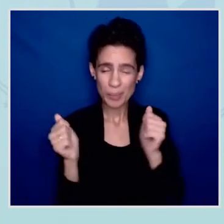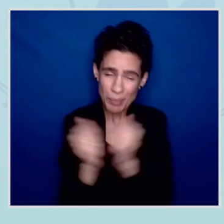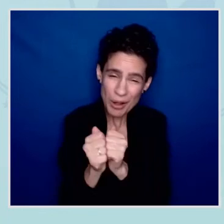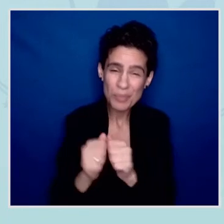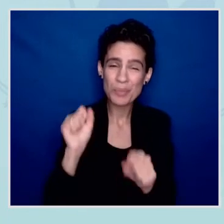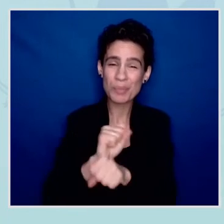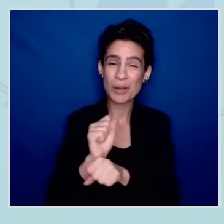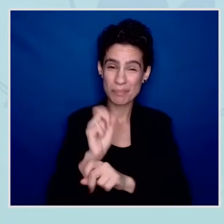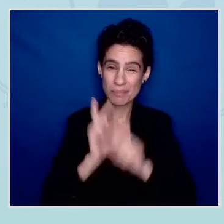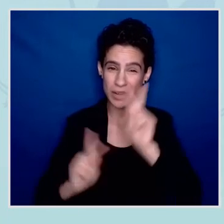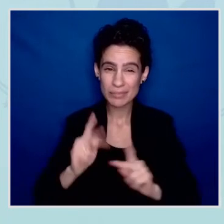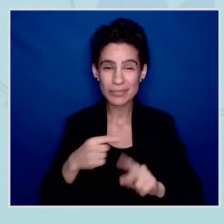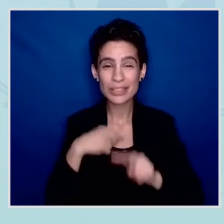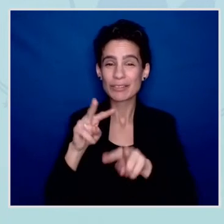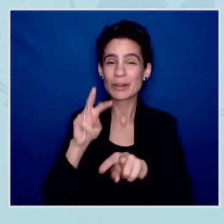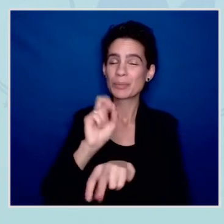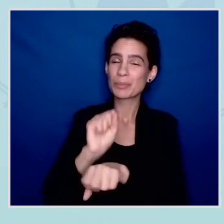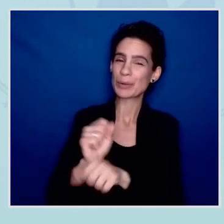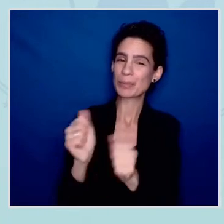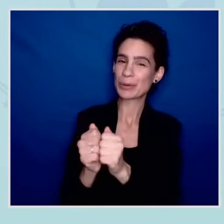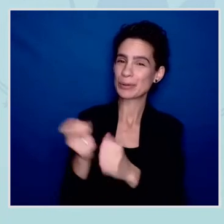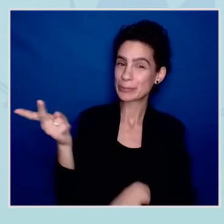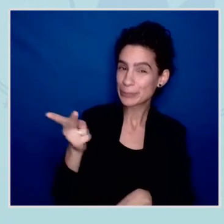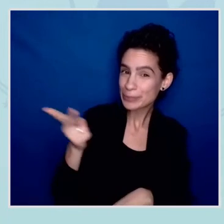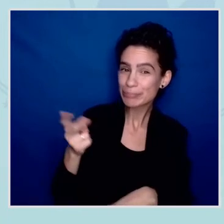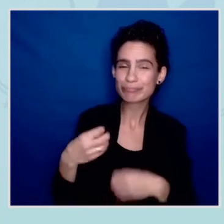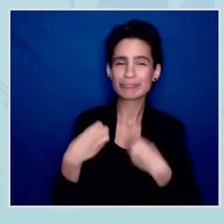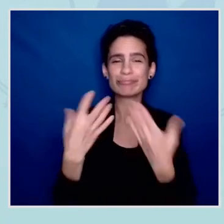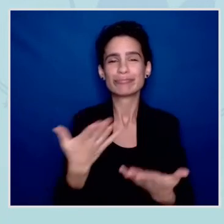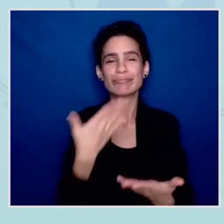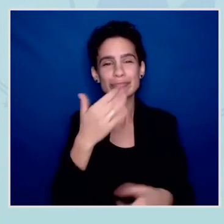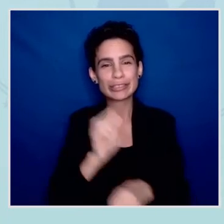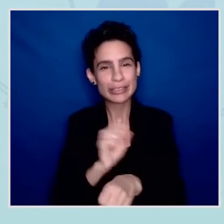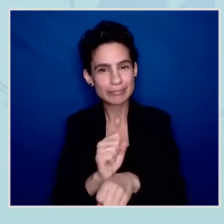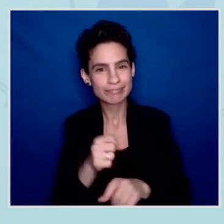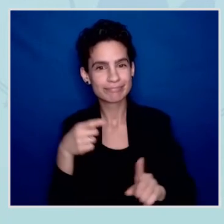TO SCRANTON, WILMINGTON TO WEST VIRGINIA AND ALL ACROSS THIS GREAT NATION, YOUR HOME AND